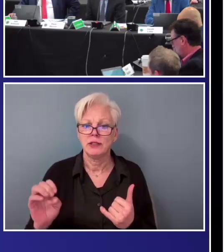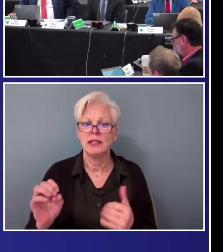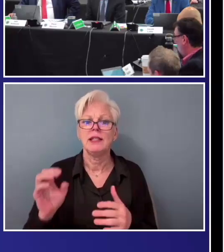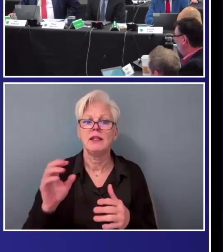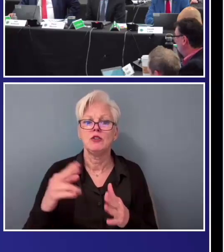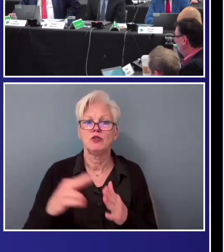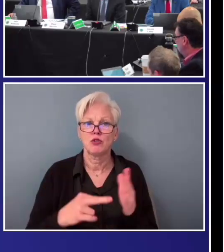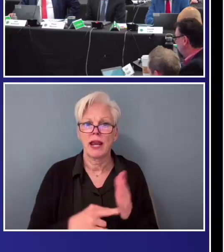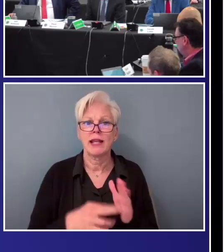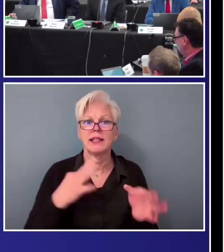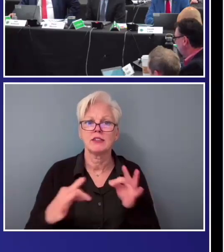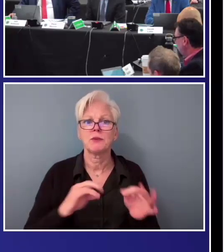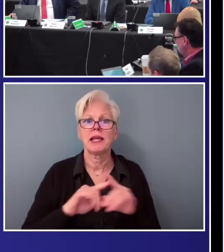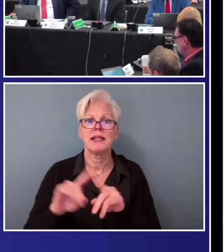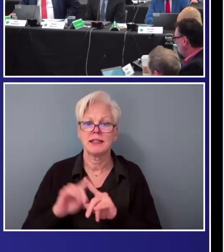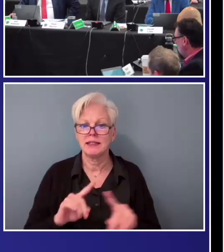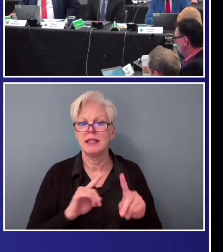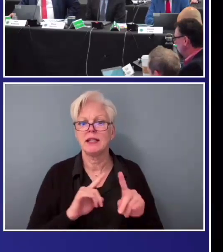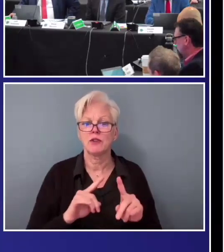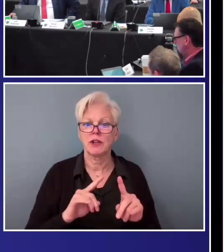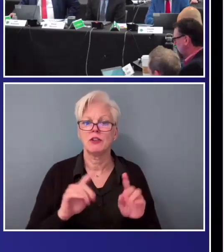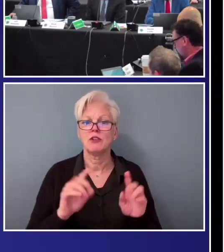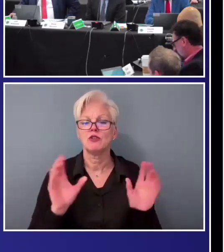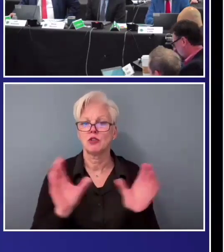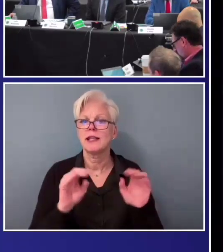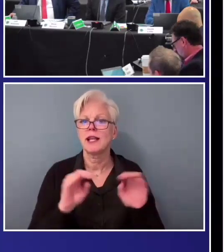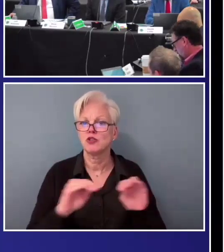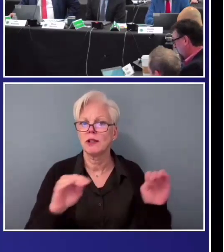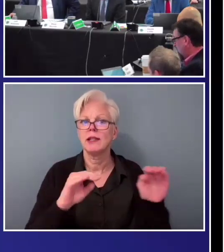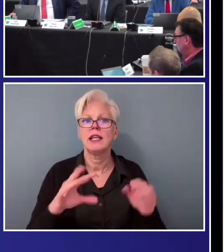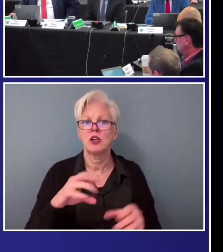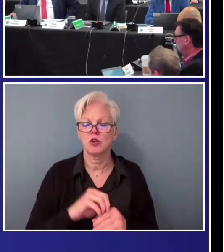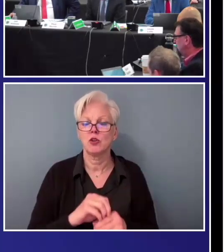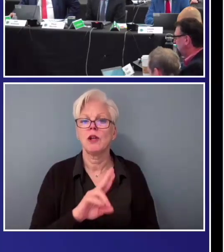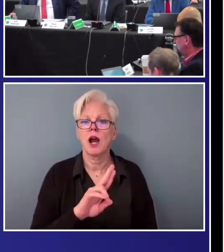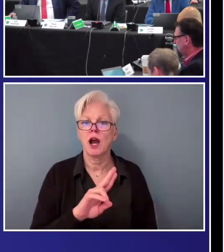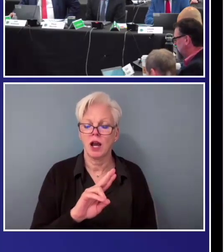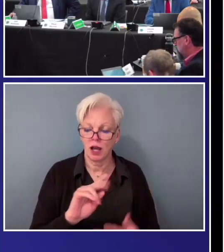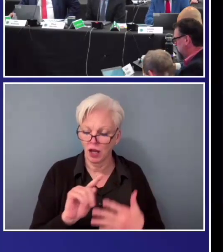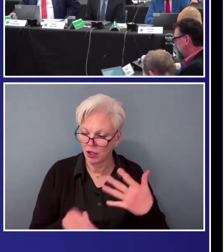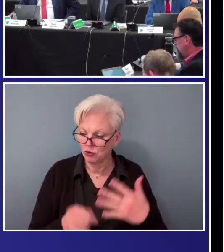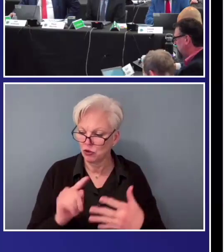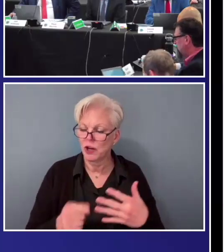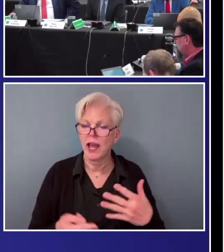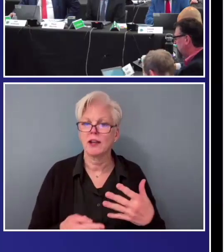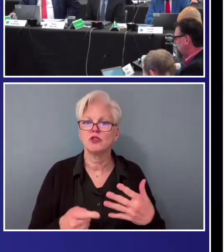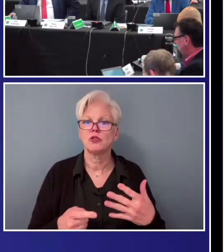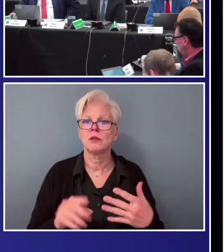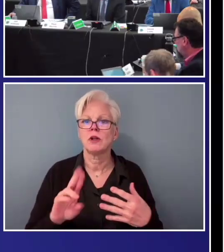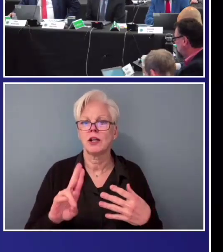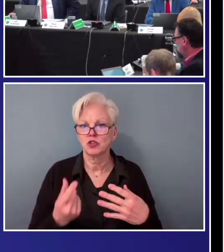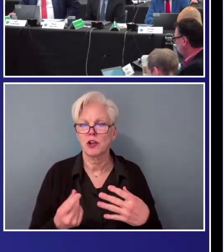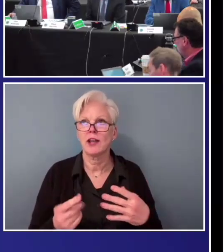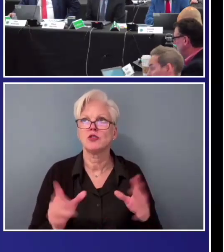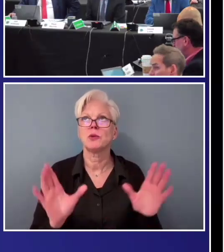credential levels which include undergraduate, undergraduate certificate, associate degree, bachelor's degree,